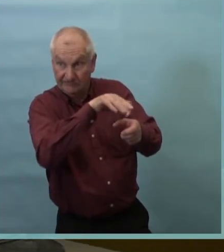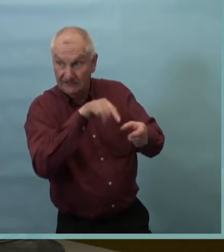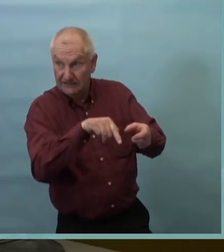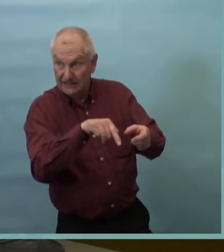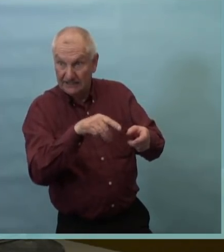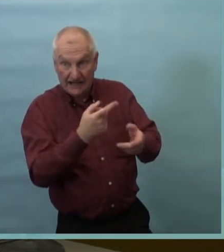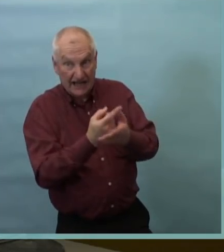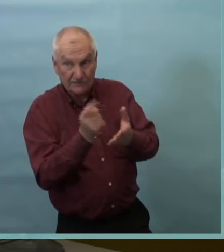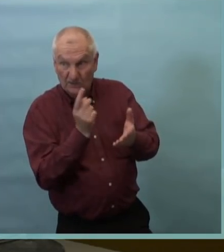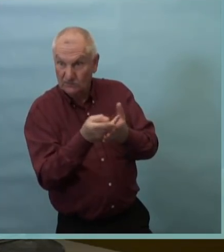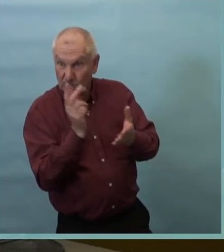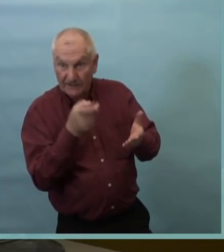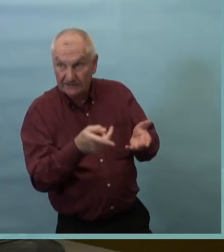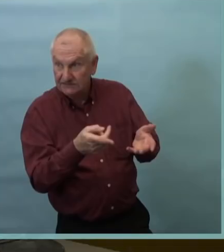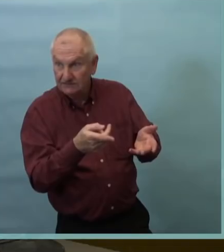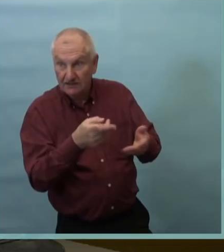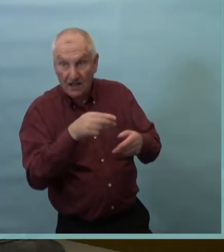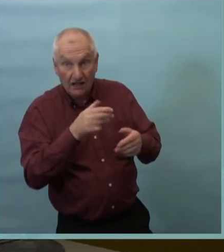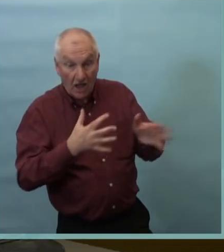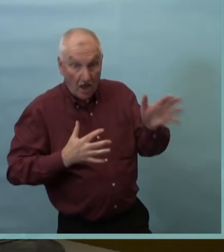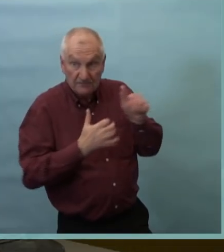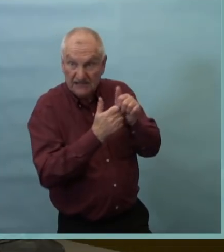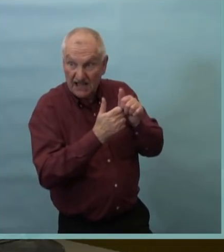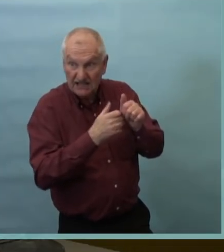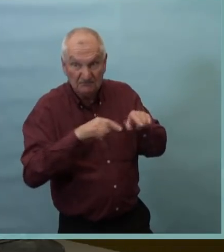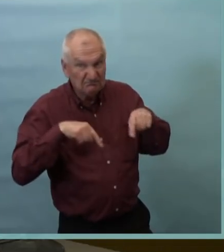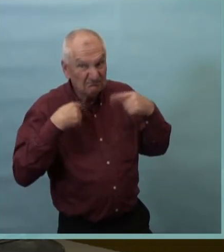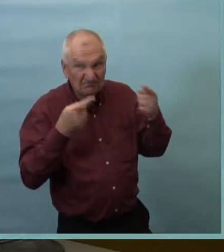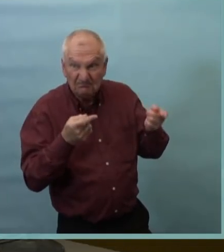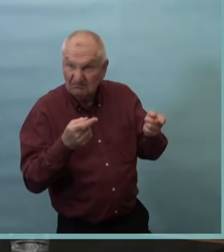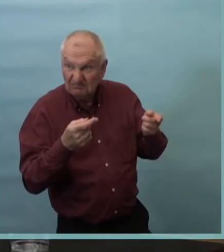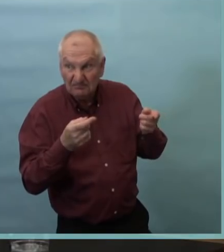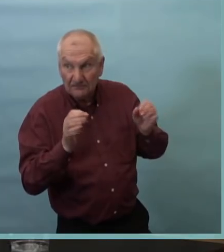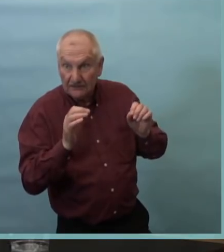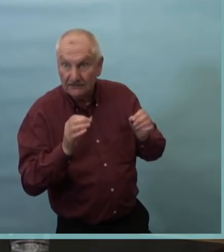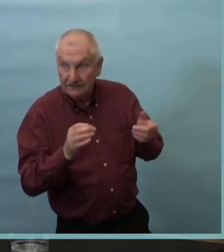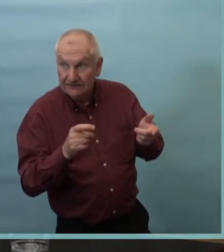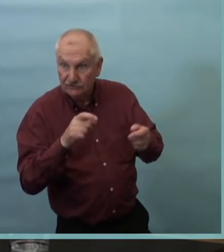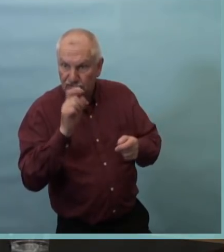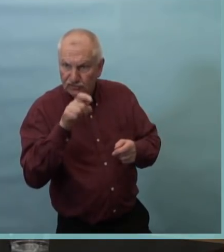people can try to do their own contact tracing well I think we like we've